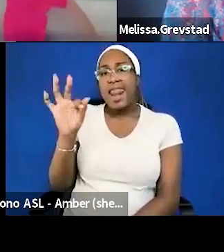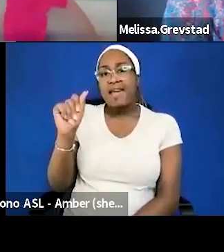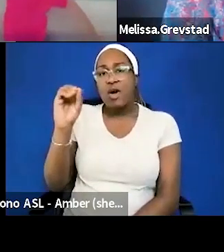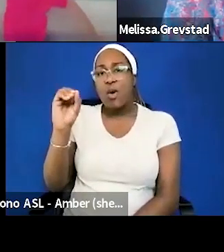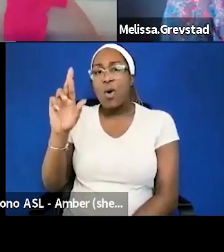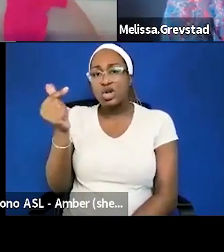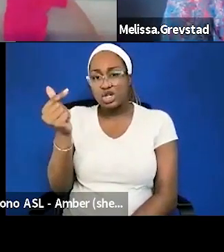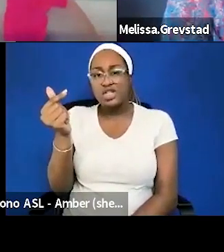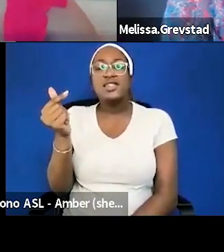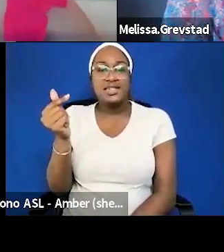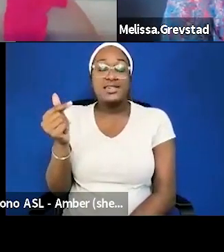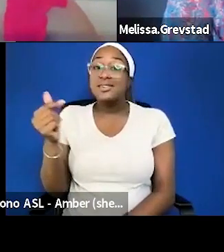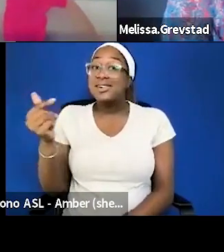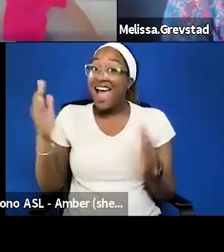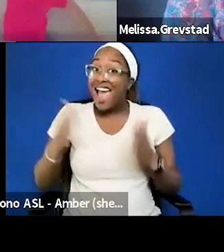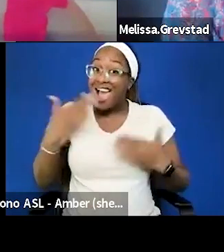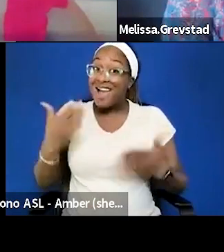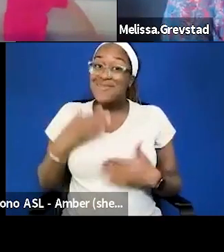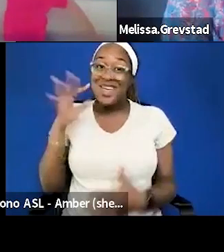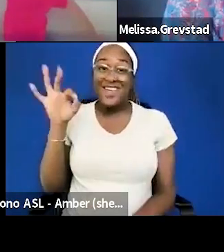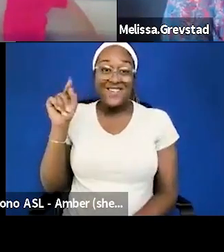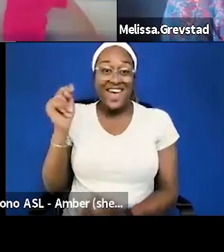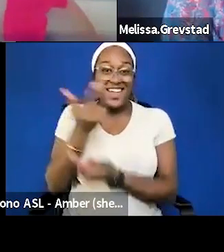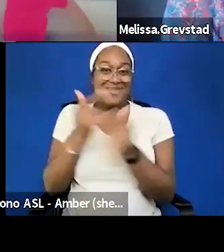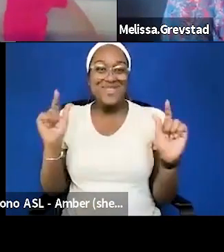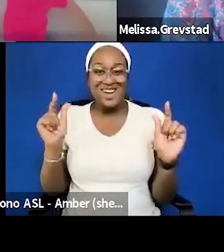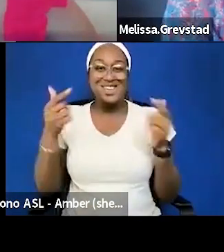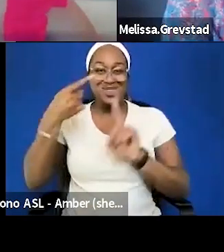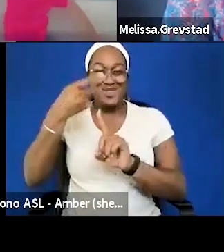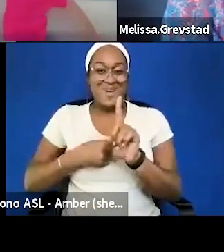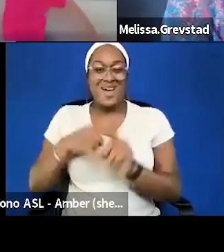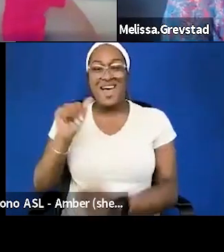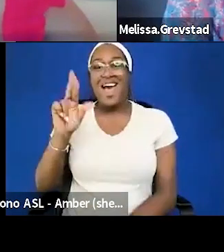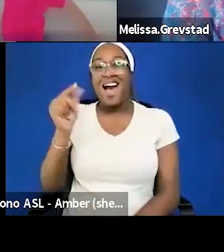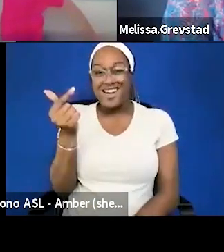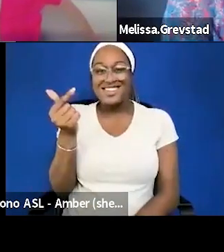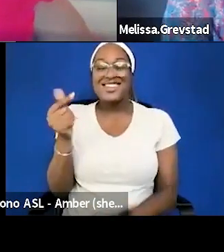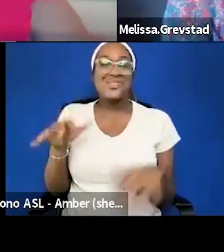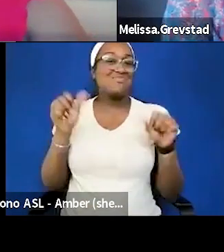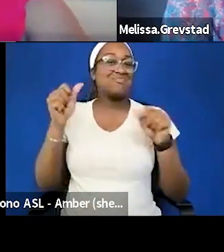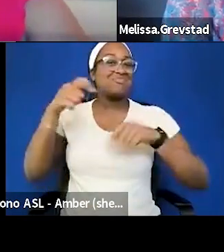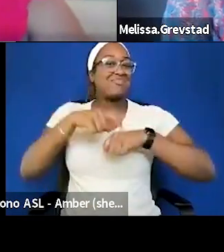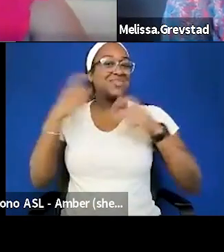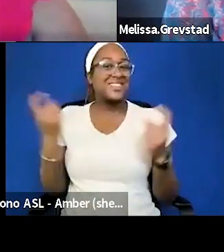I also want to wish you all a Happy Fat Liberation Month in August. We take time to celebrate bad